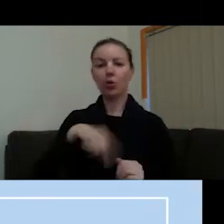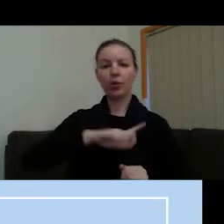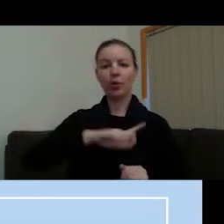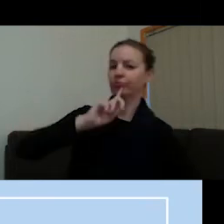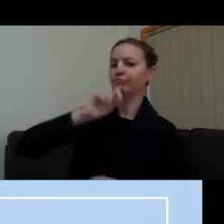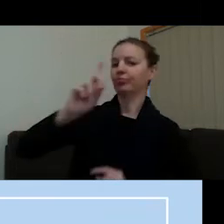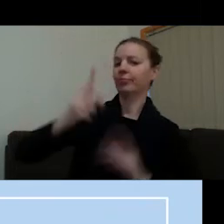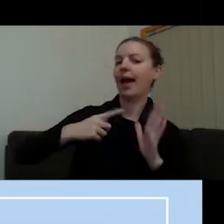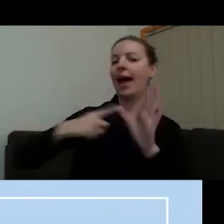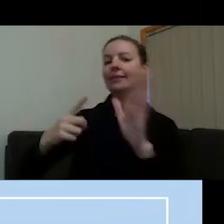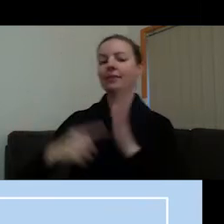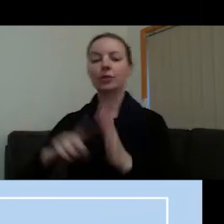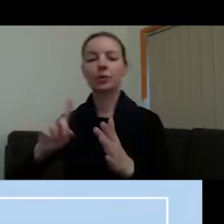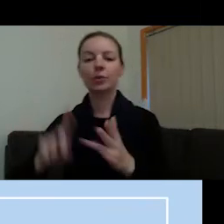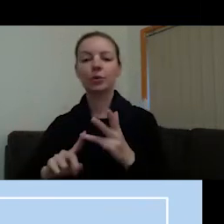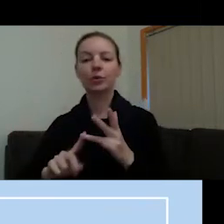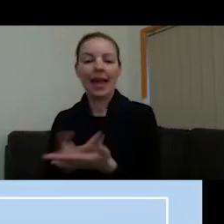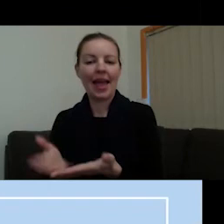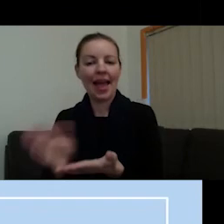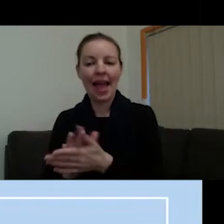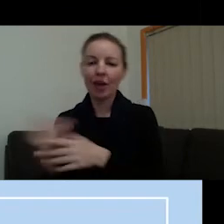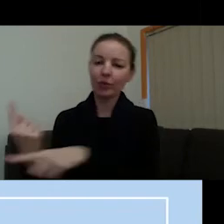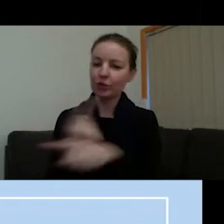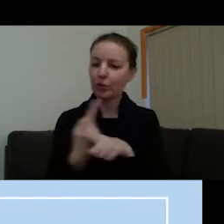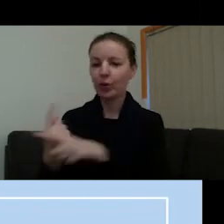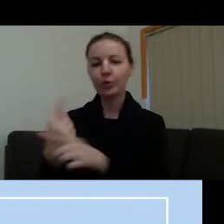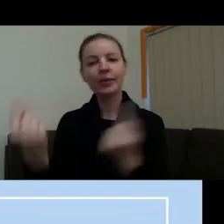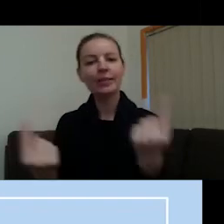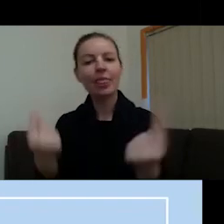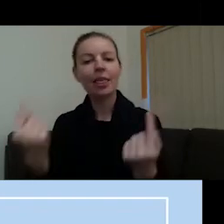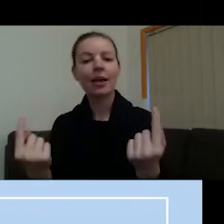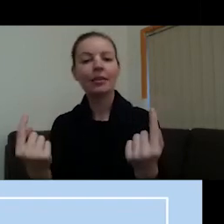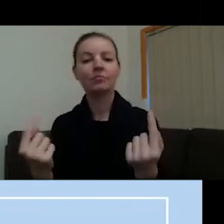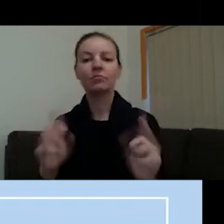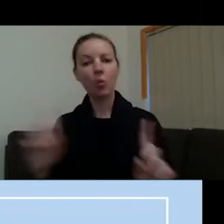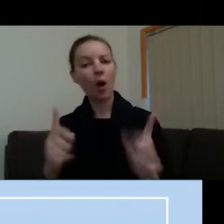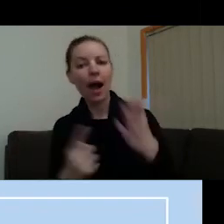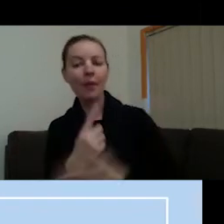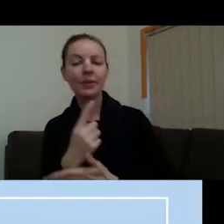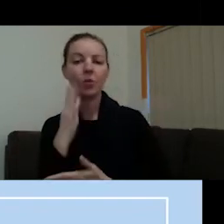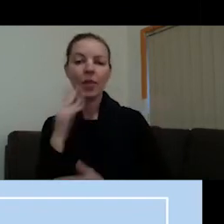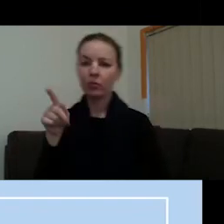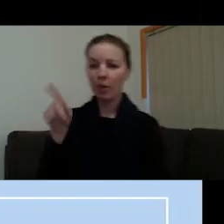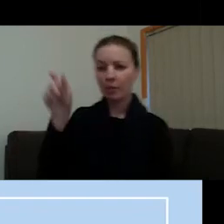kind of - how do we want to talk to each other? And what happens if somebody doesn't express themselves in the way that everybody else